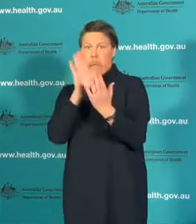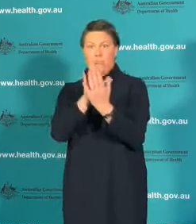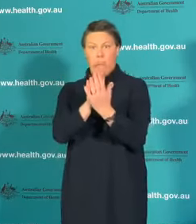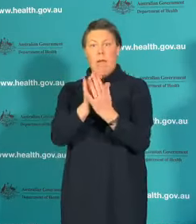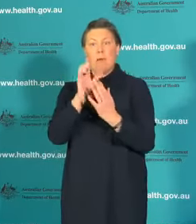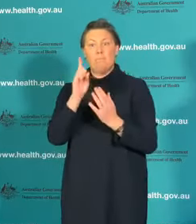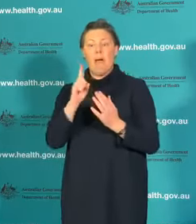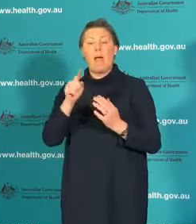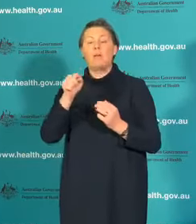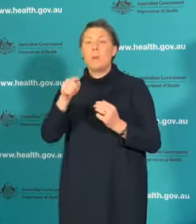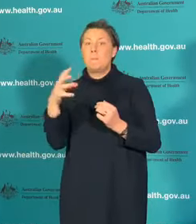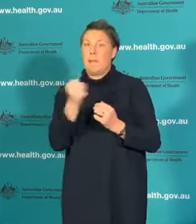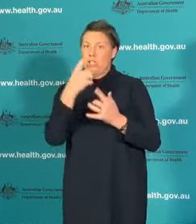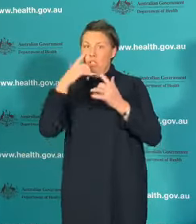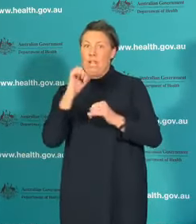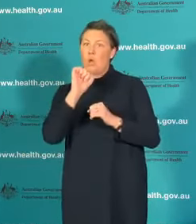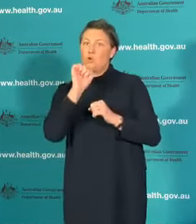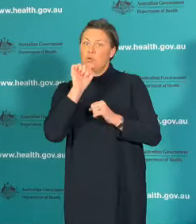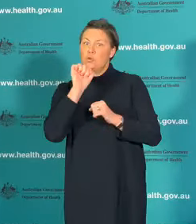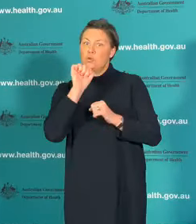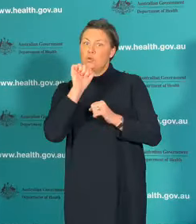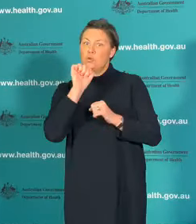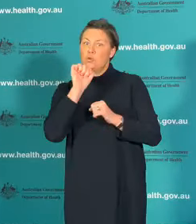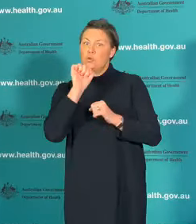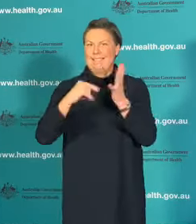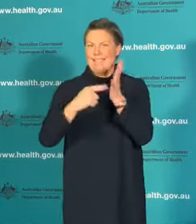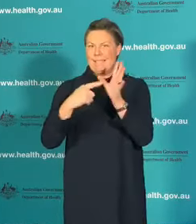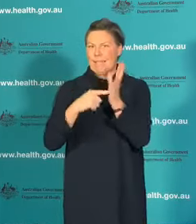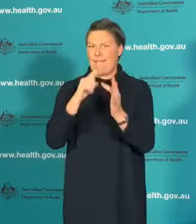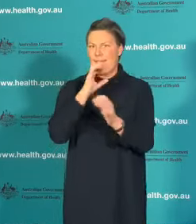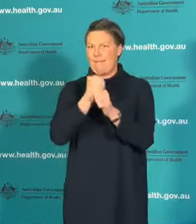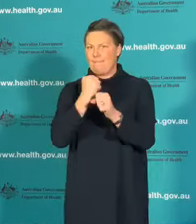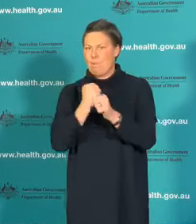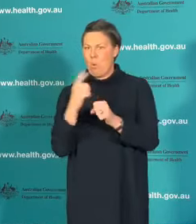follow and the advice on what happens in aged of course